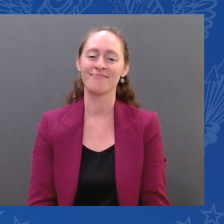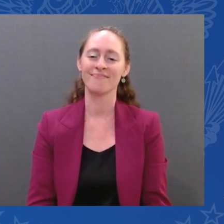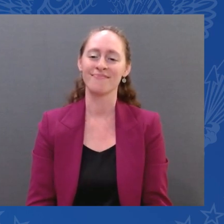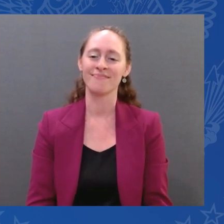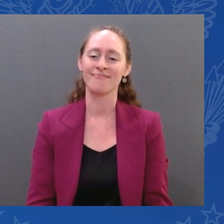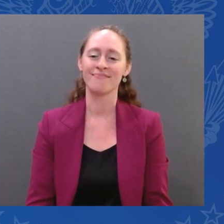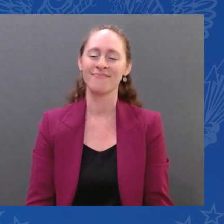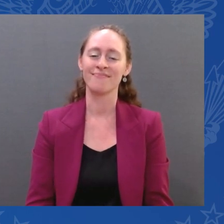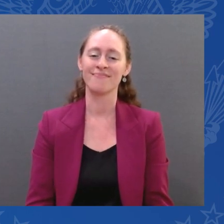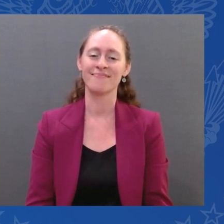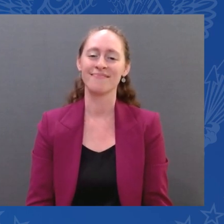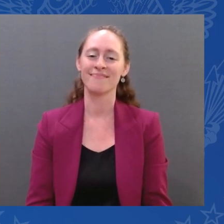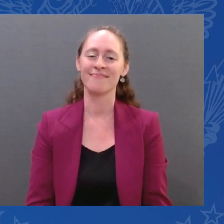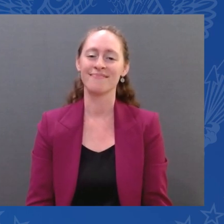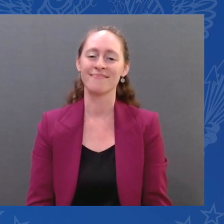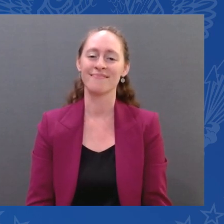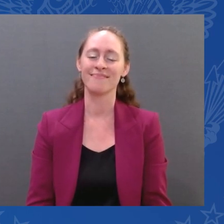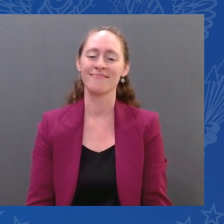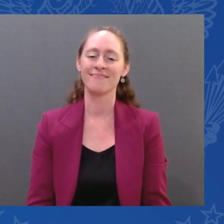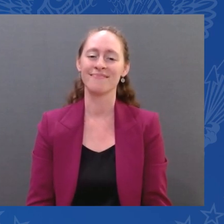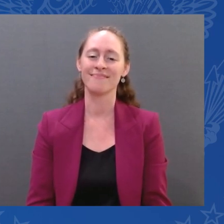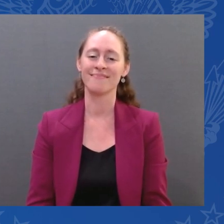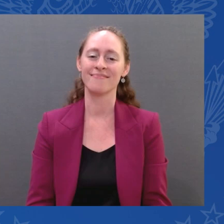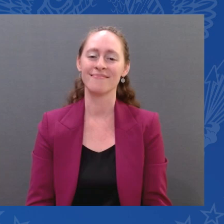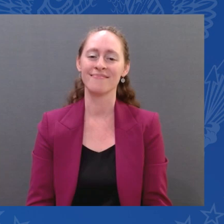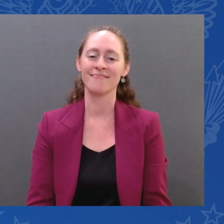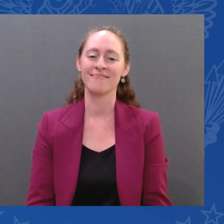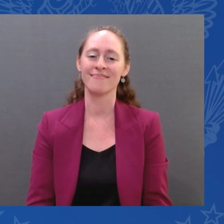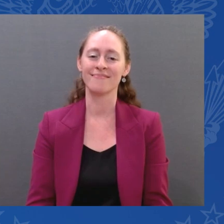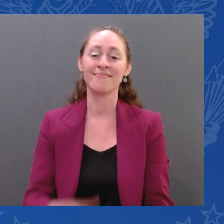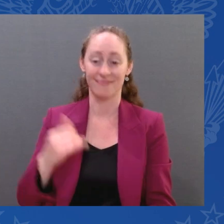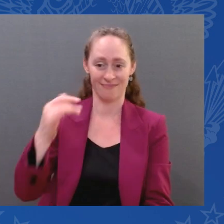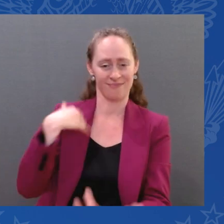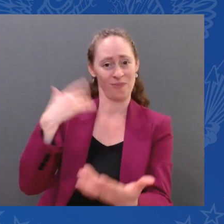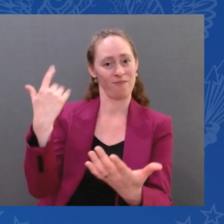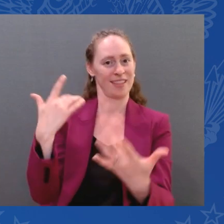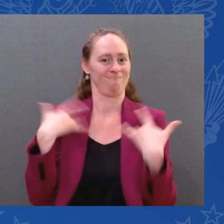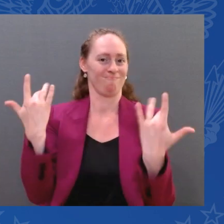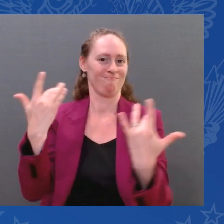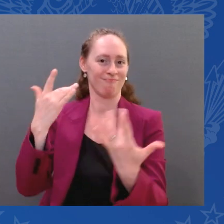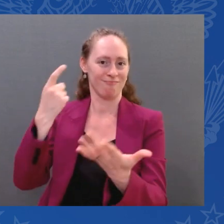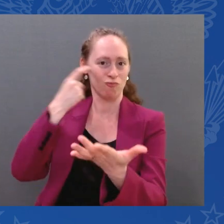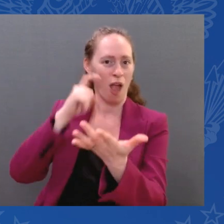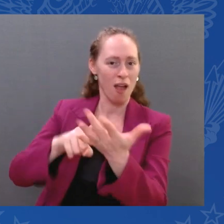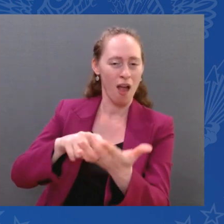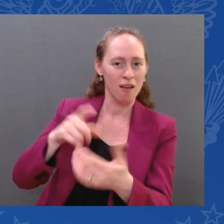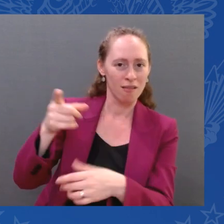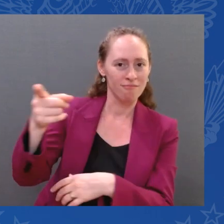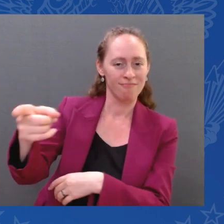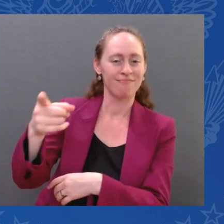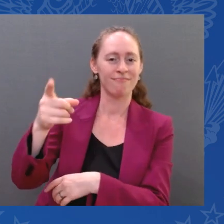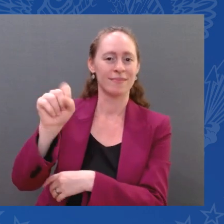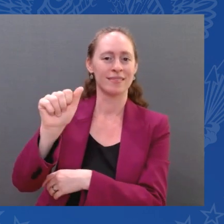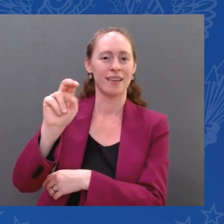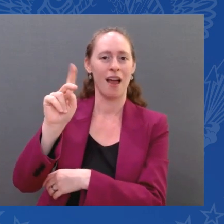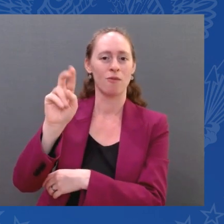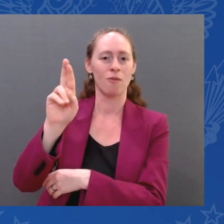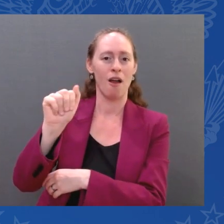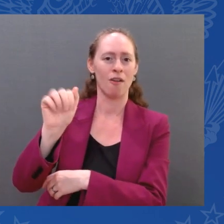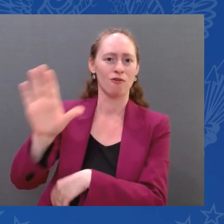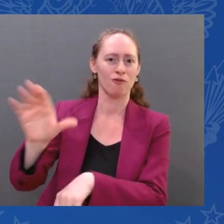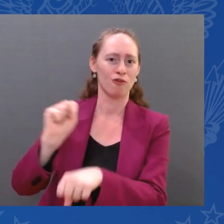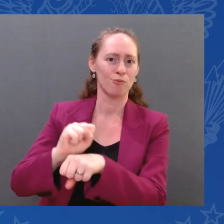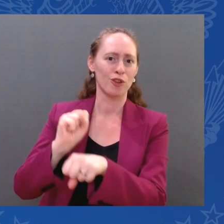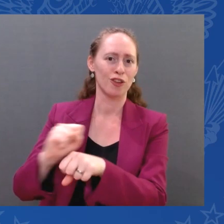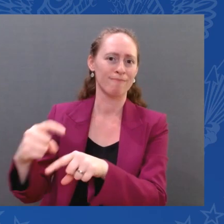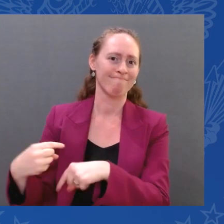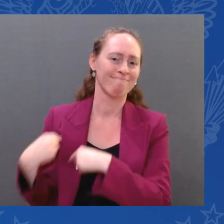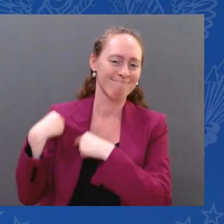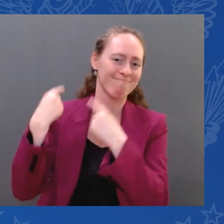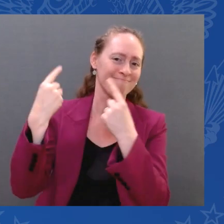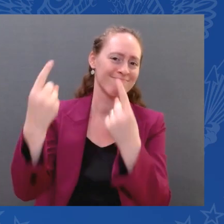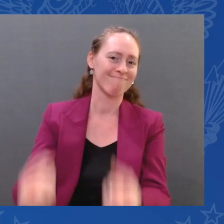We celebrate.